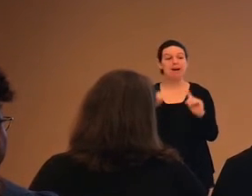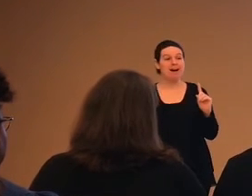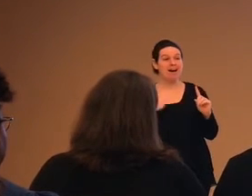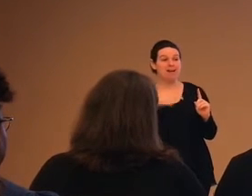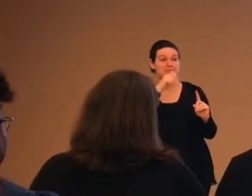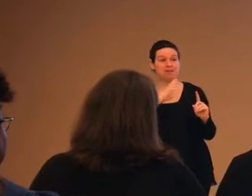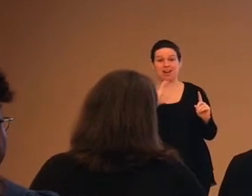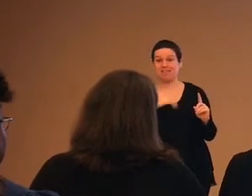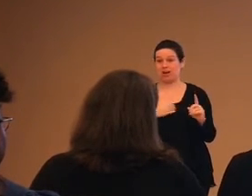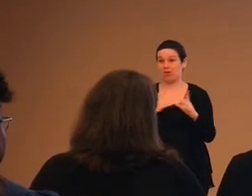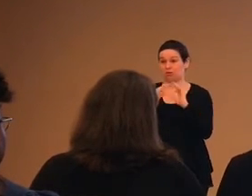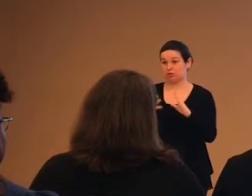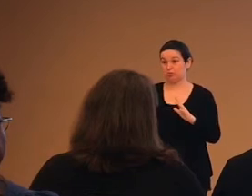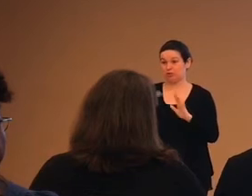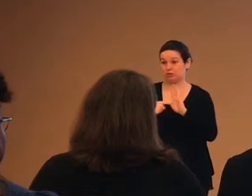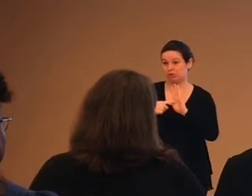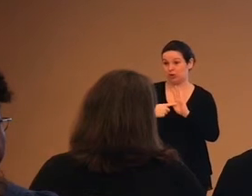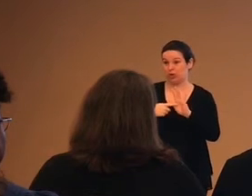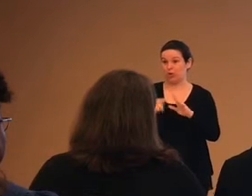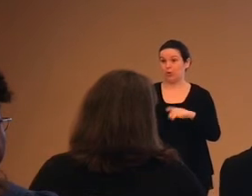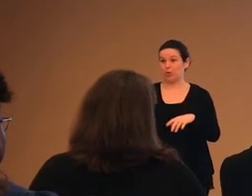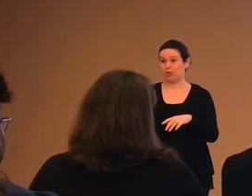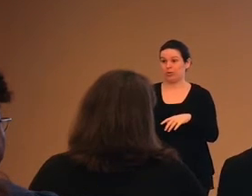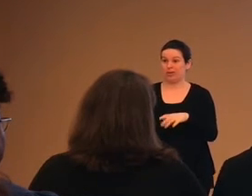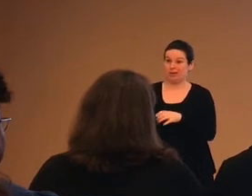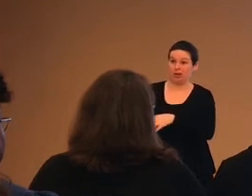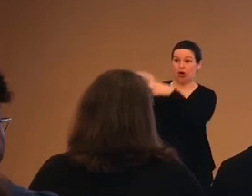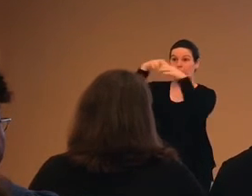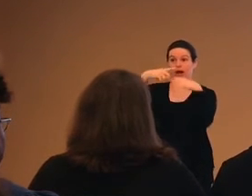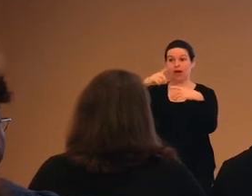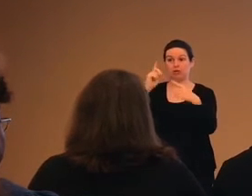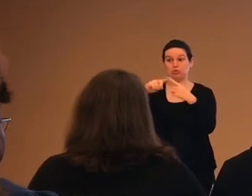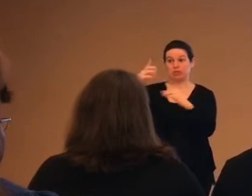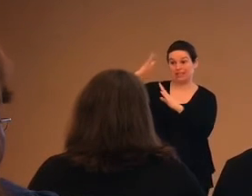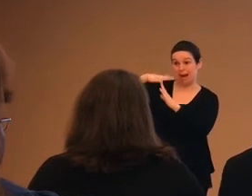Interpreters help me demonstrate the tramcar right to the top because it's a combination train